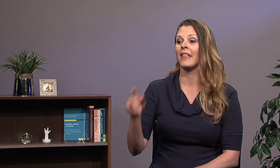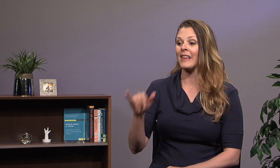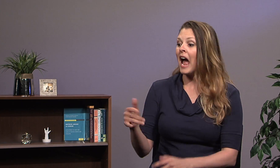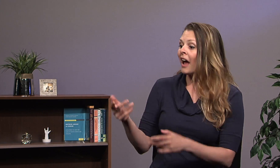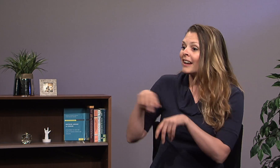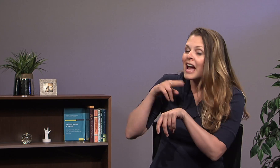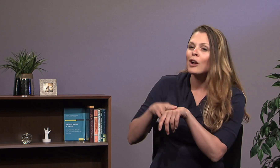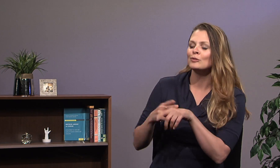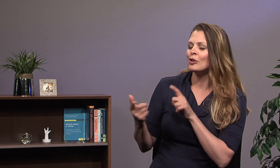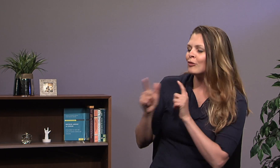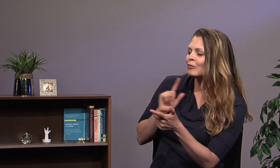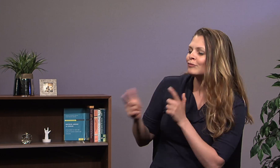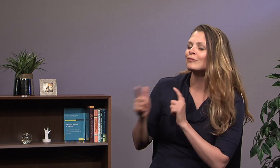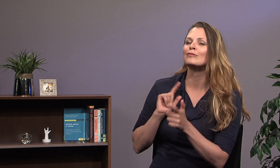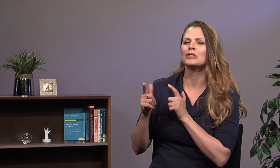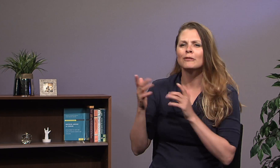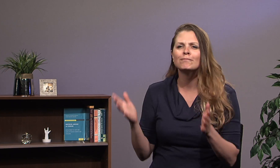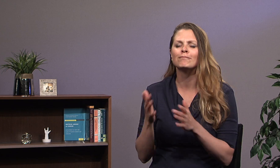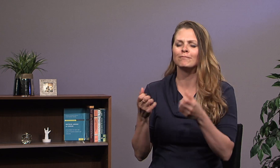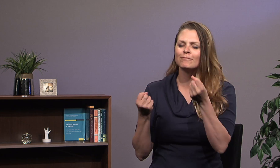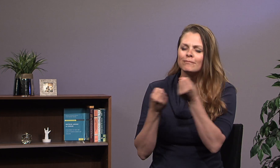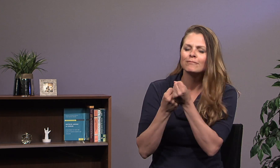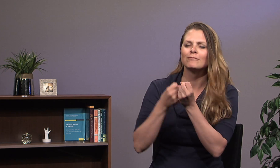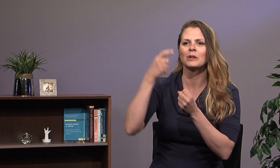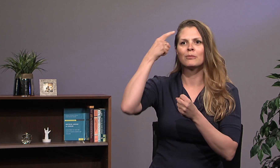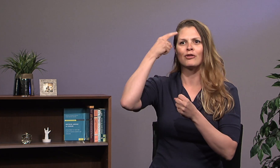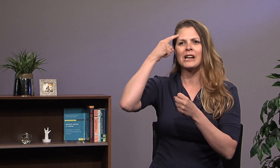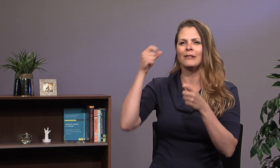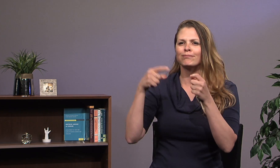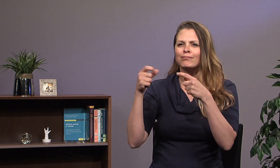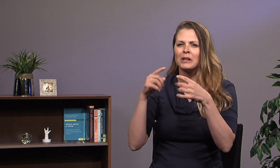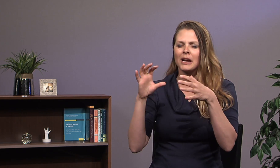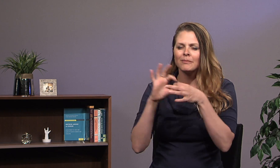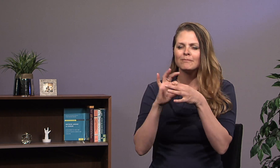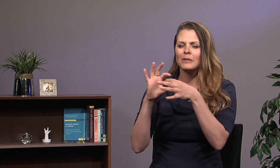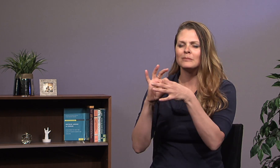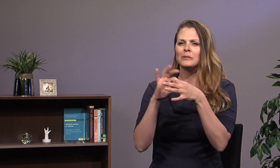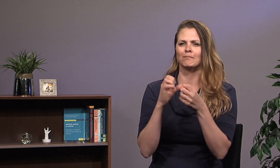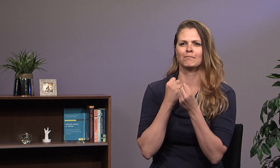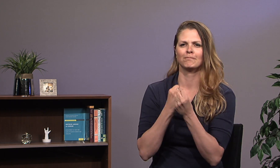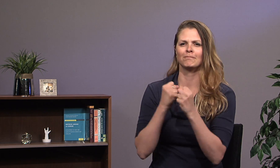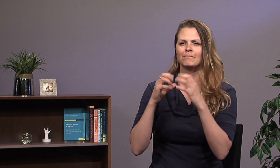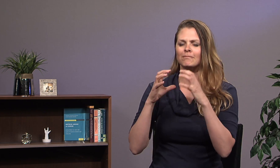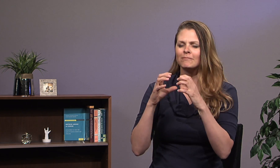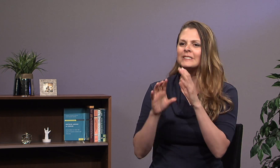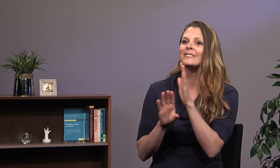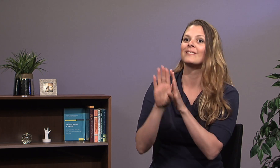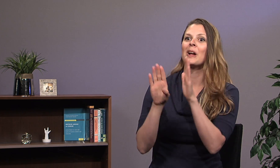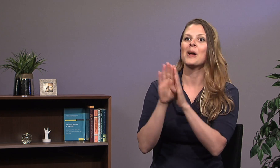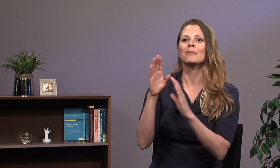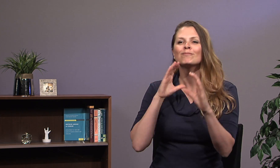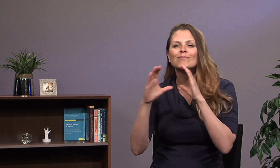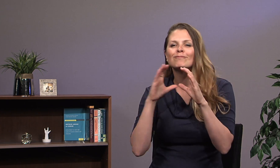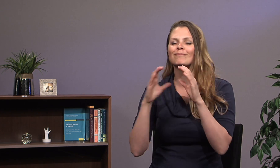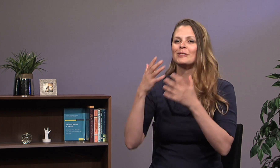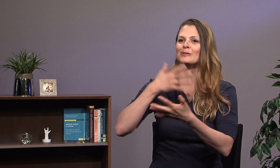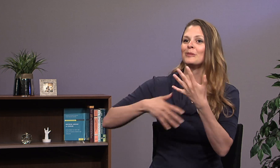These back-and-forth interactions build neural connections and strengthen a child's brain to support the development of communication